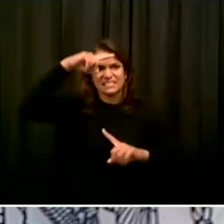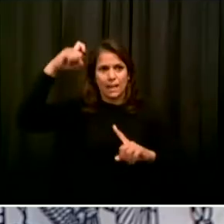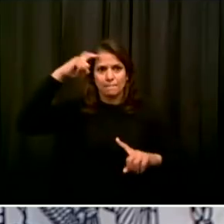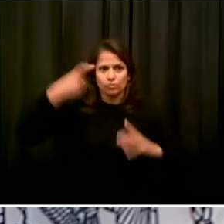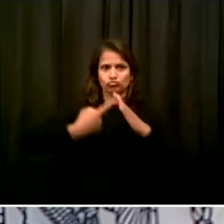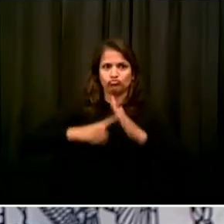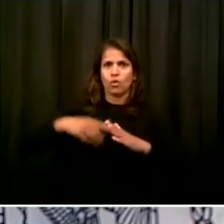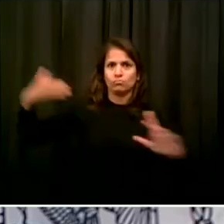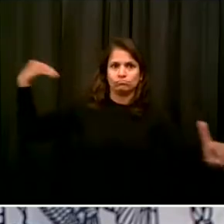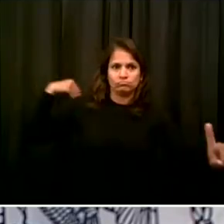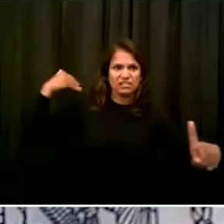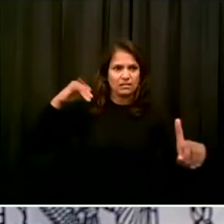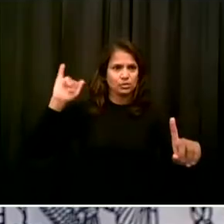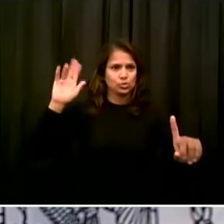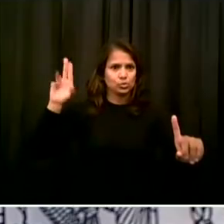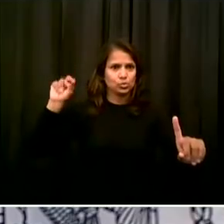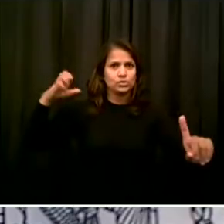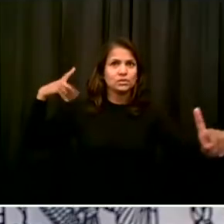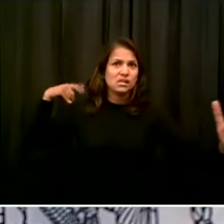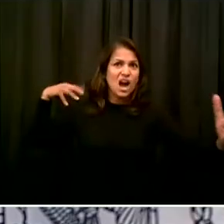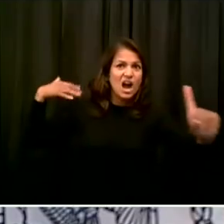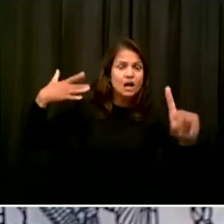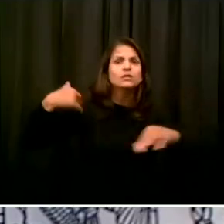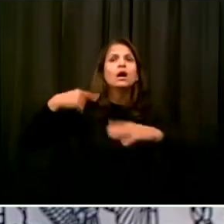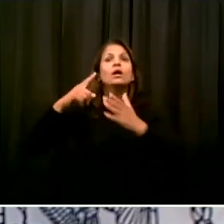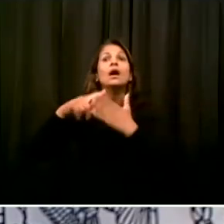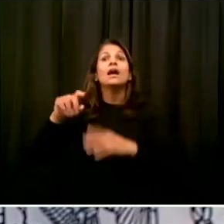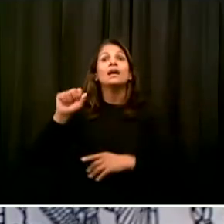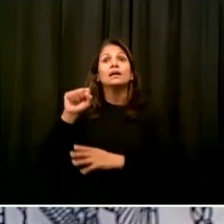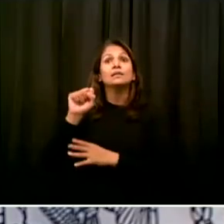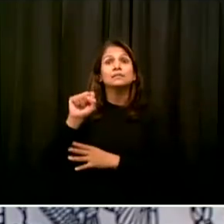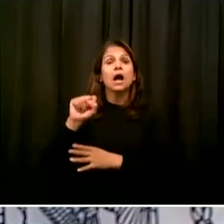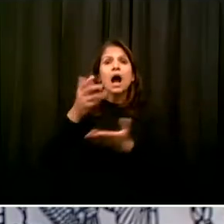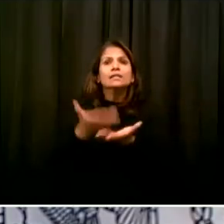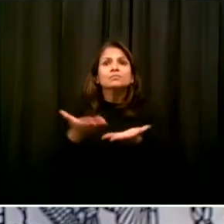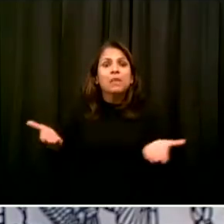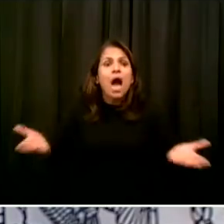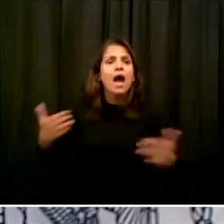ADDING.